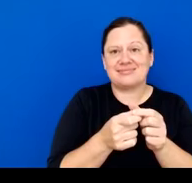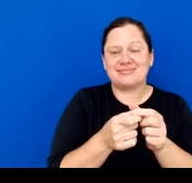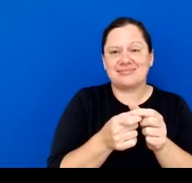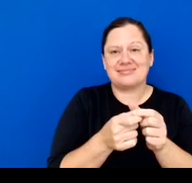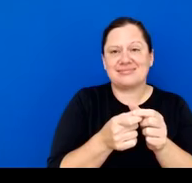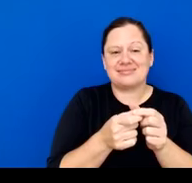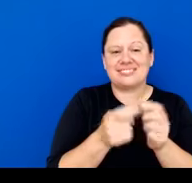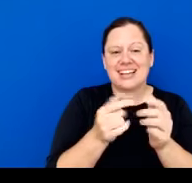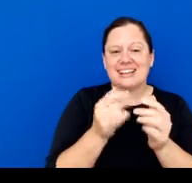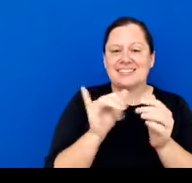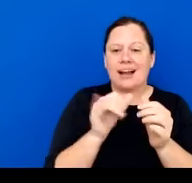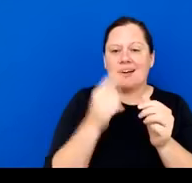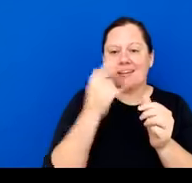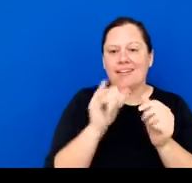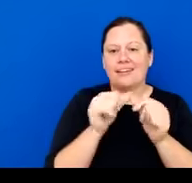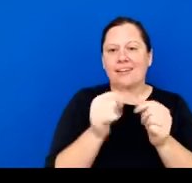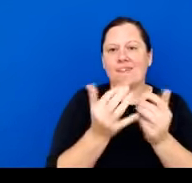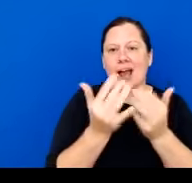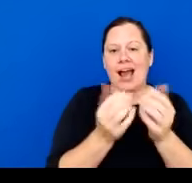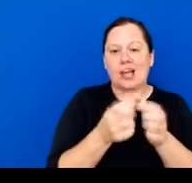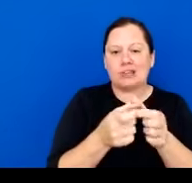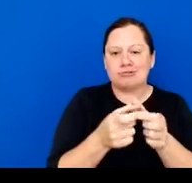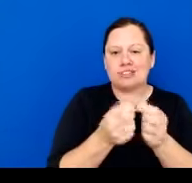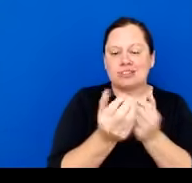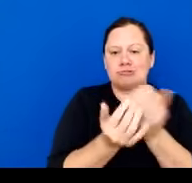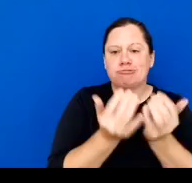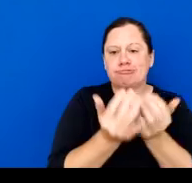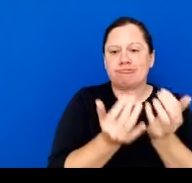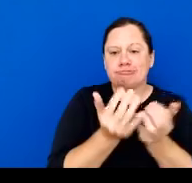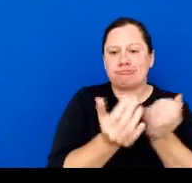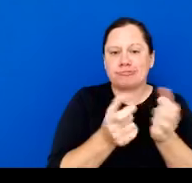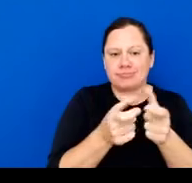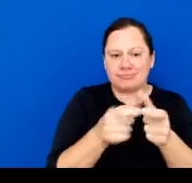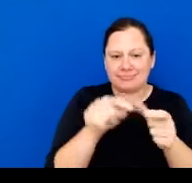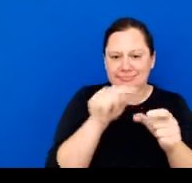could be some torching uh like single tree torching so almost